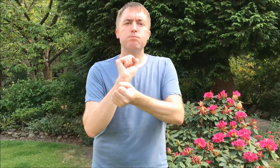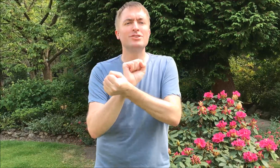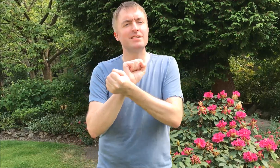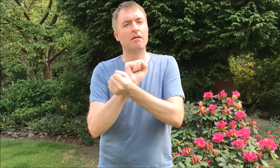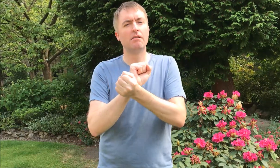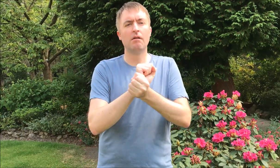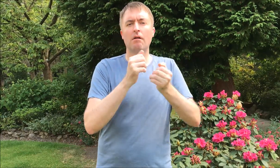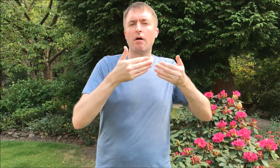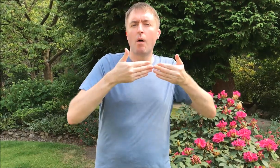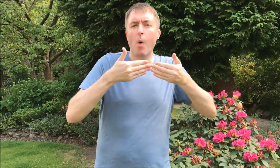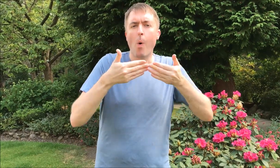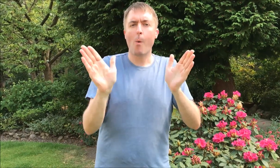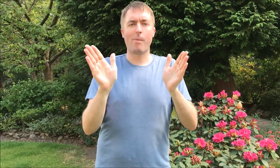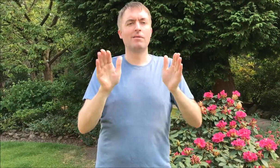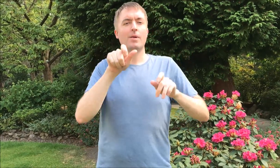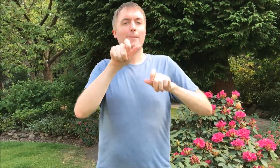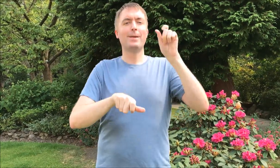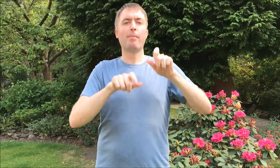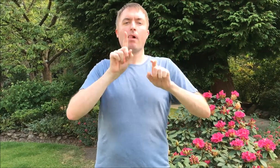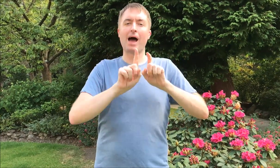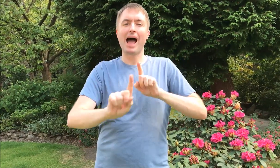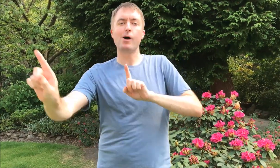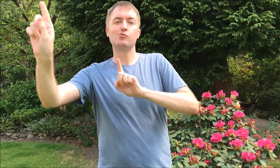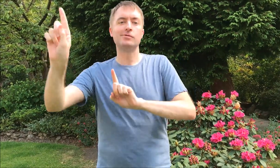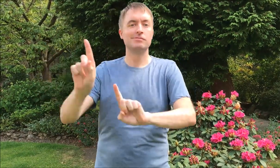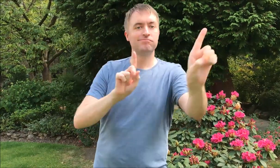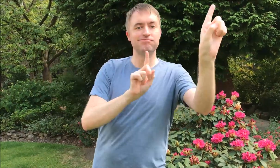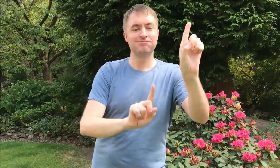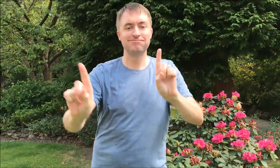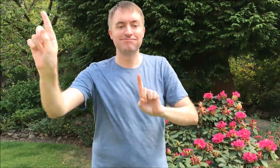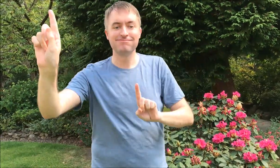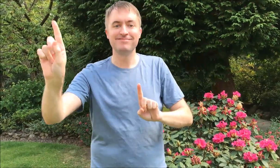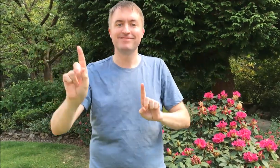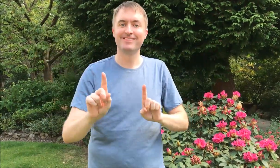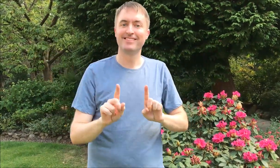I saw prisons with open doors for people to come out,